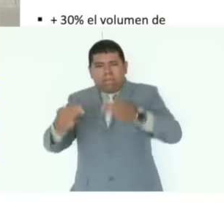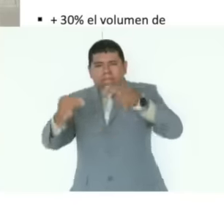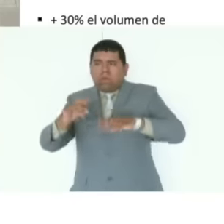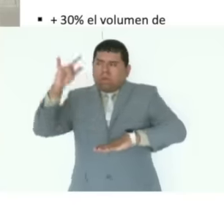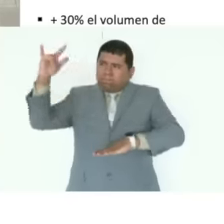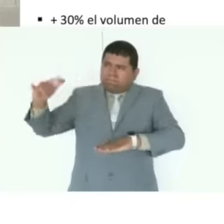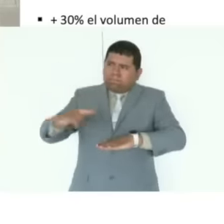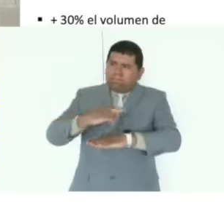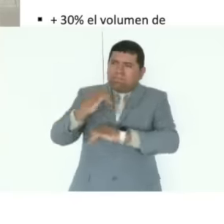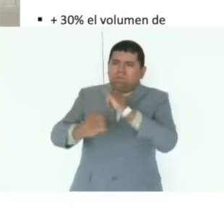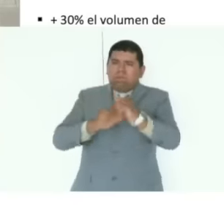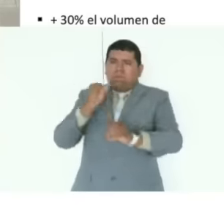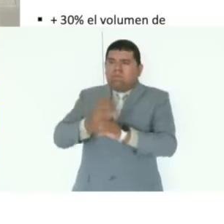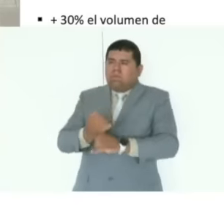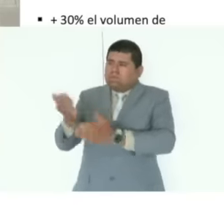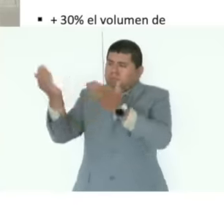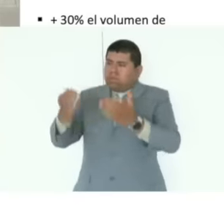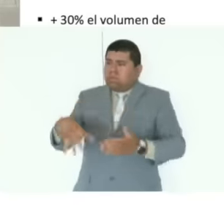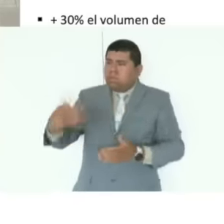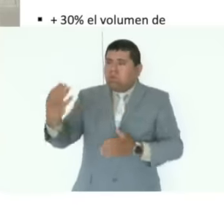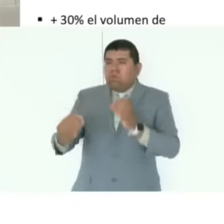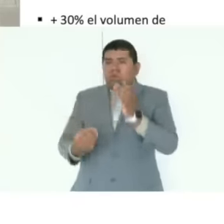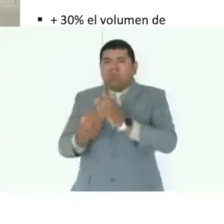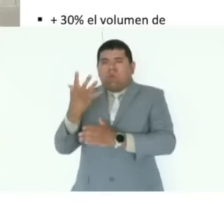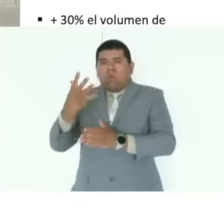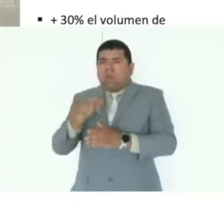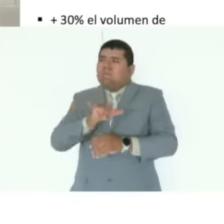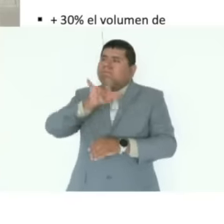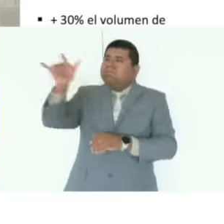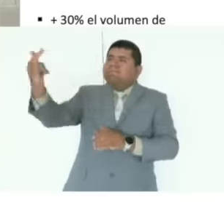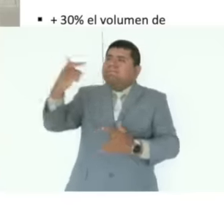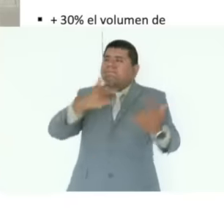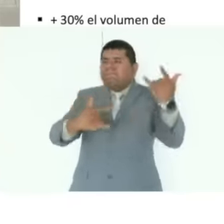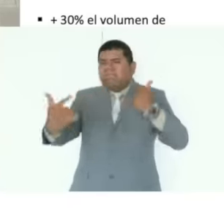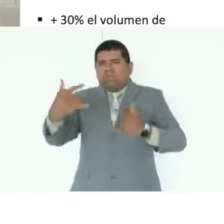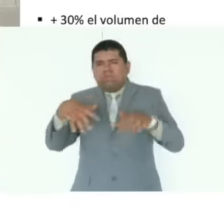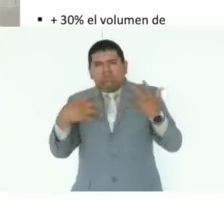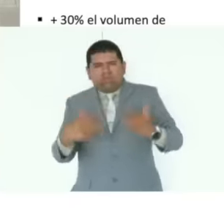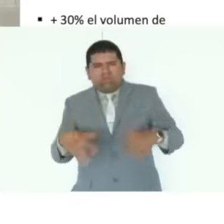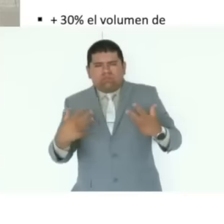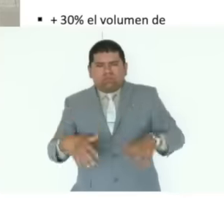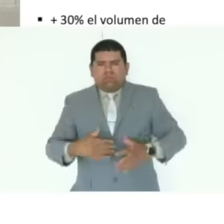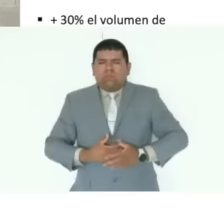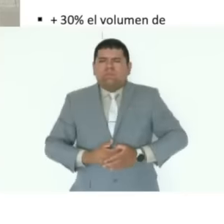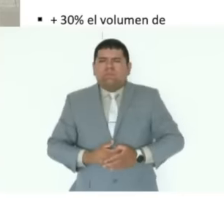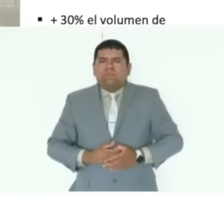to receive 14 new routes at the airport in the first quarter of this year, an increase is already observed.